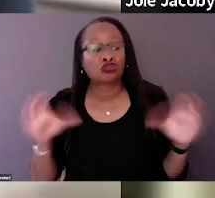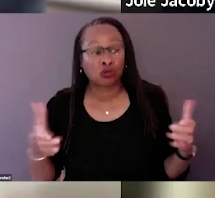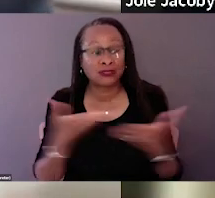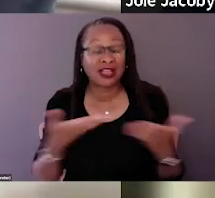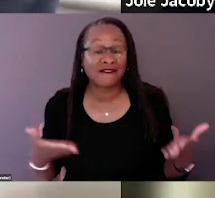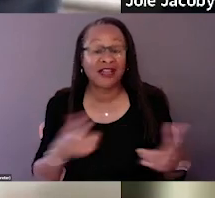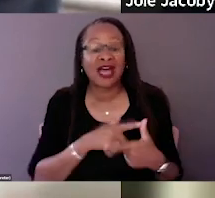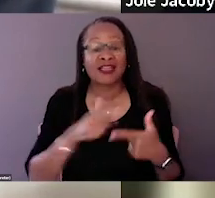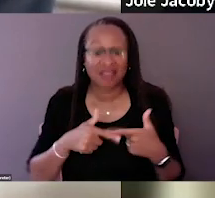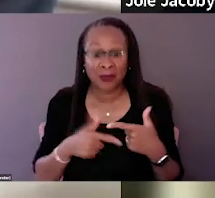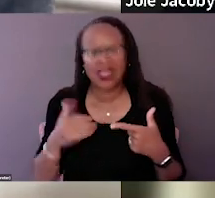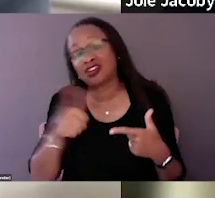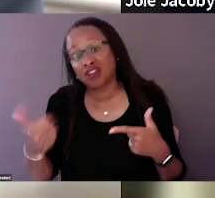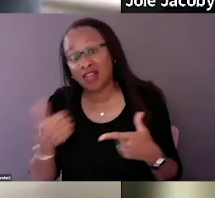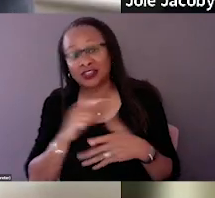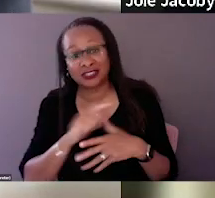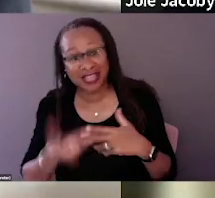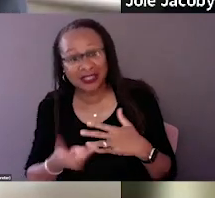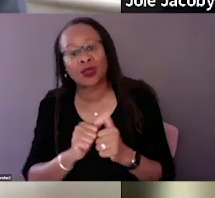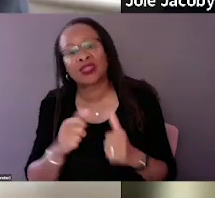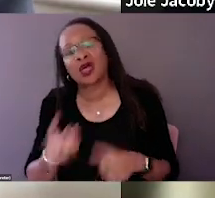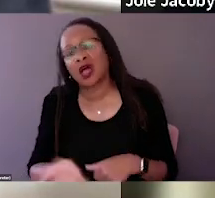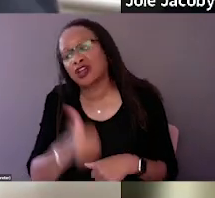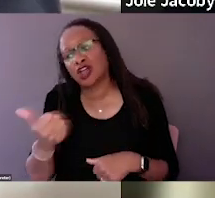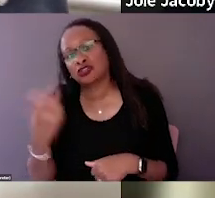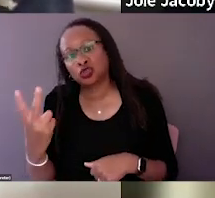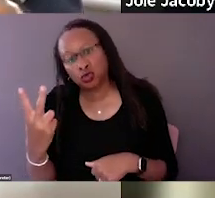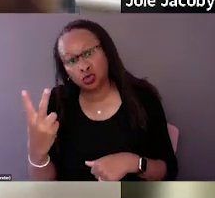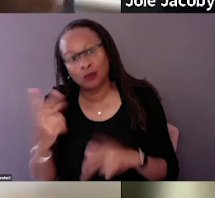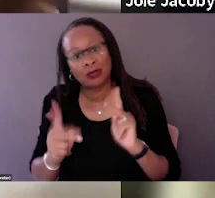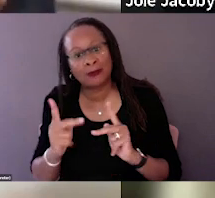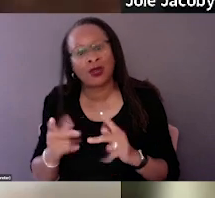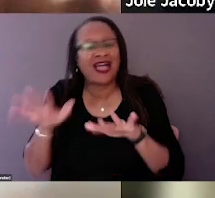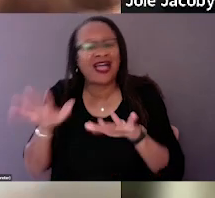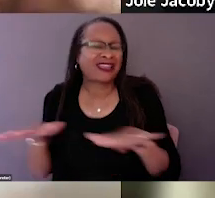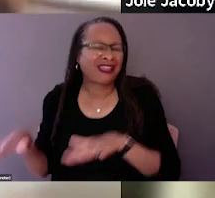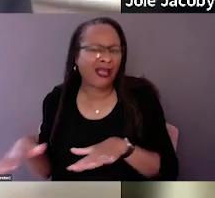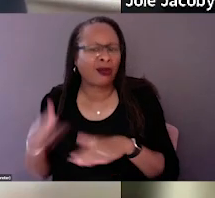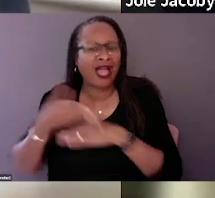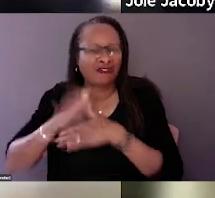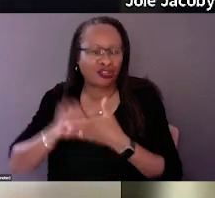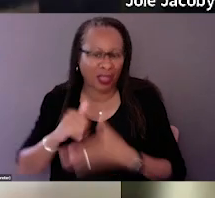with another two people hanging out post that. So the intention was never to really